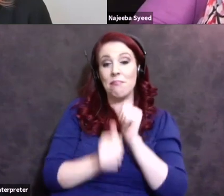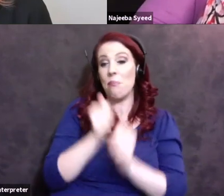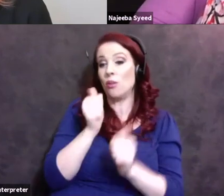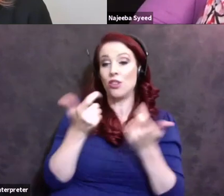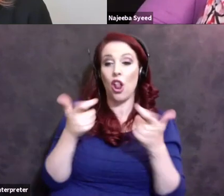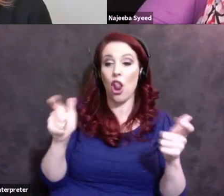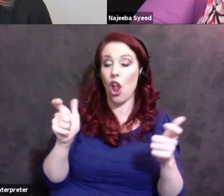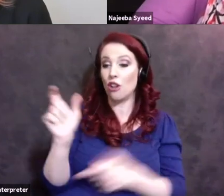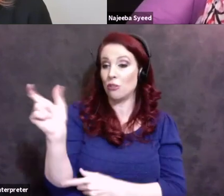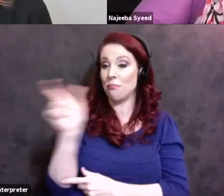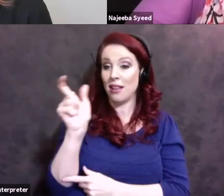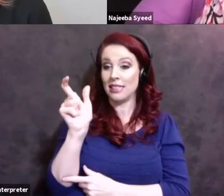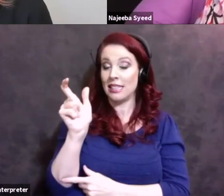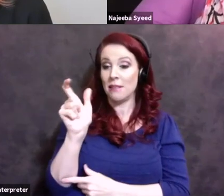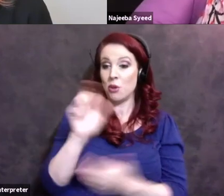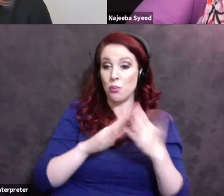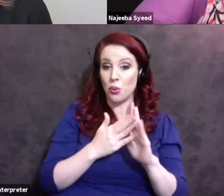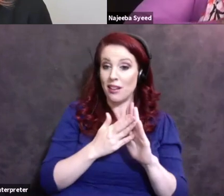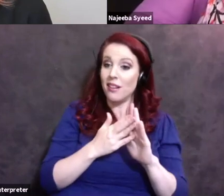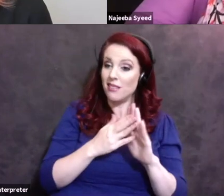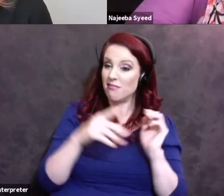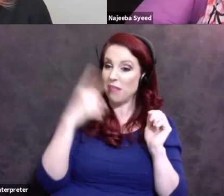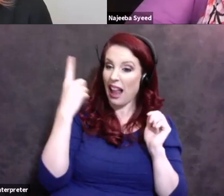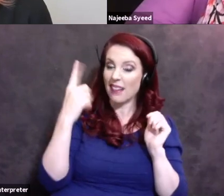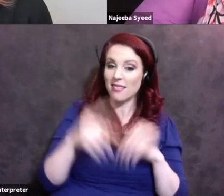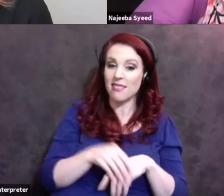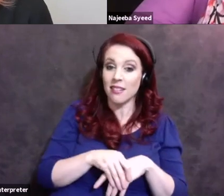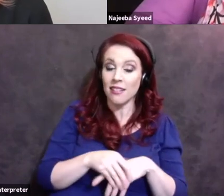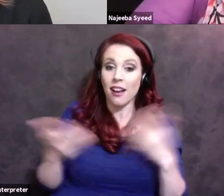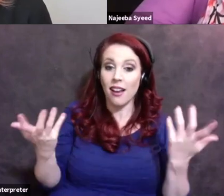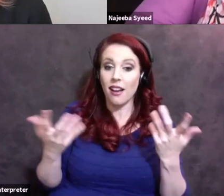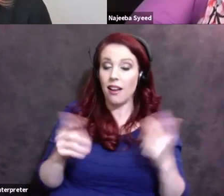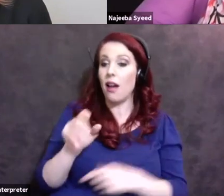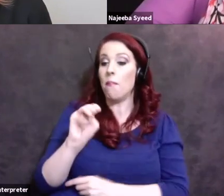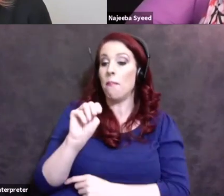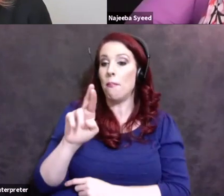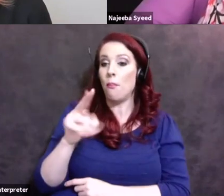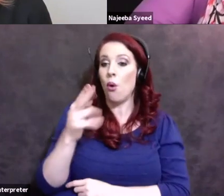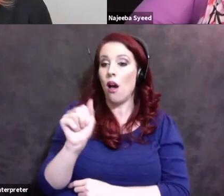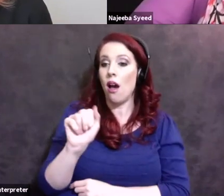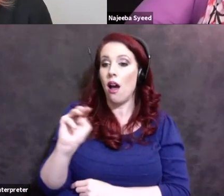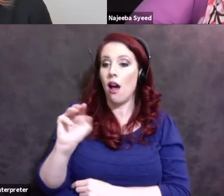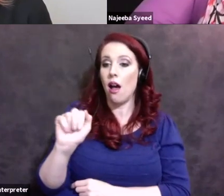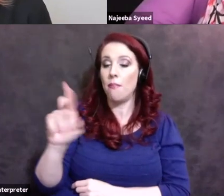Mohammed Ali is a very important figure for Islam in America.